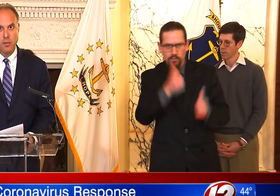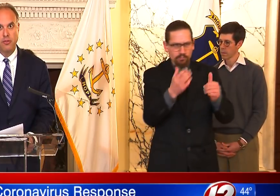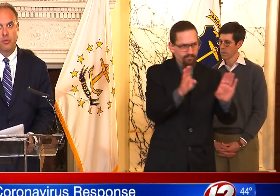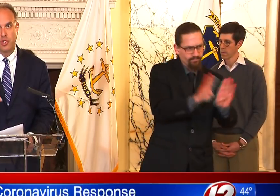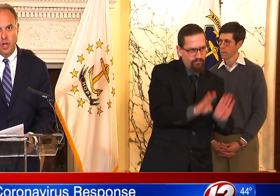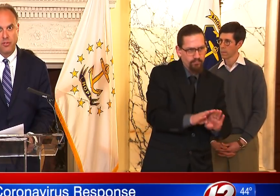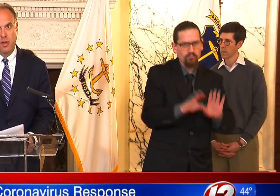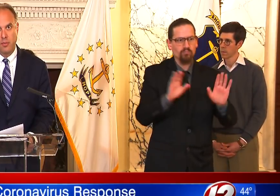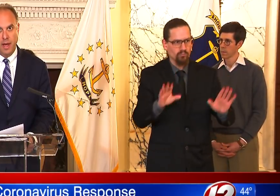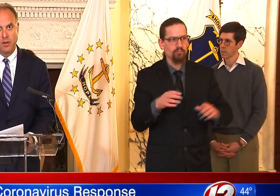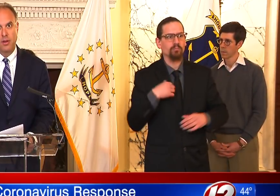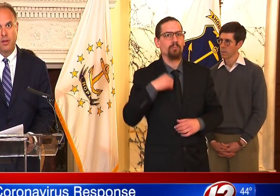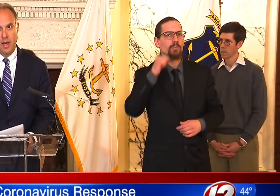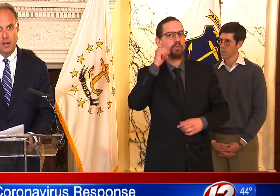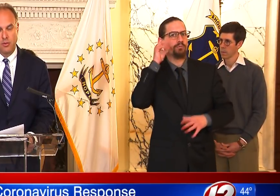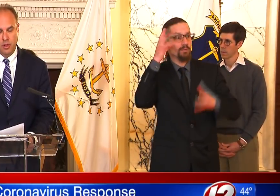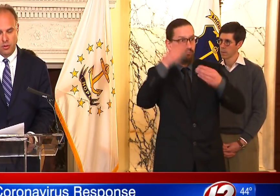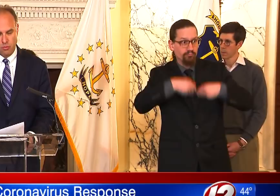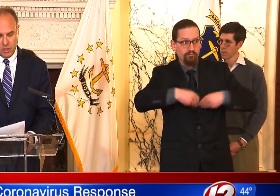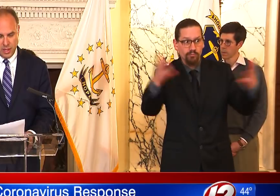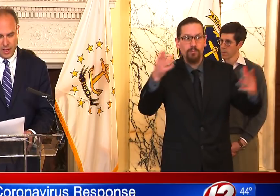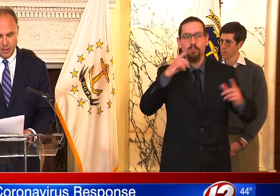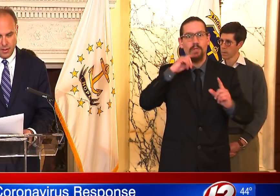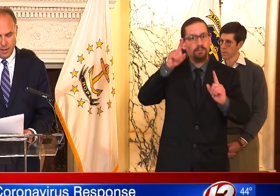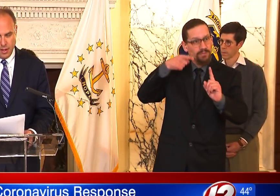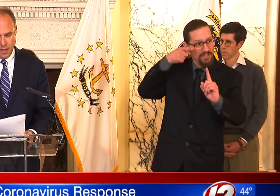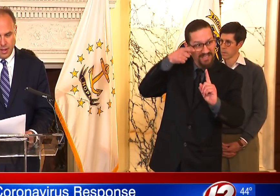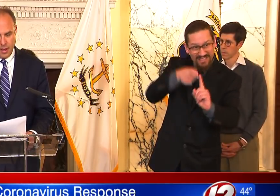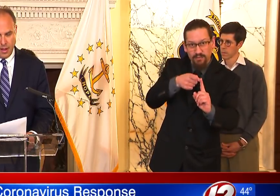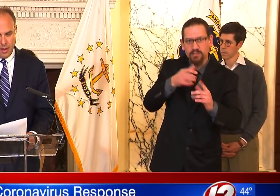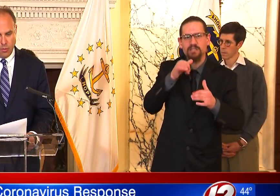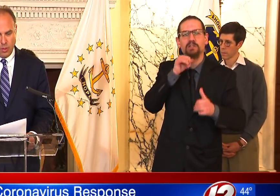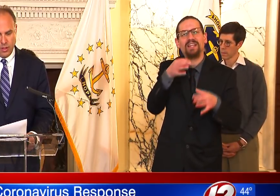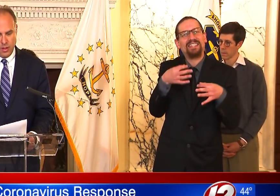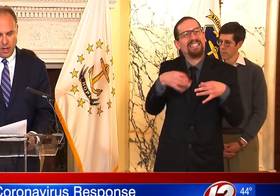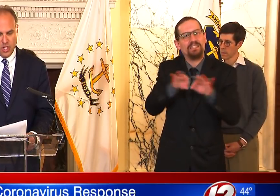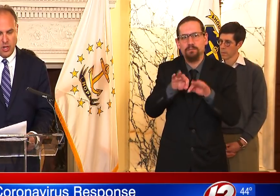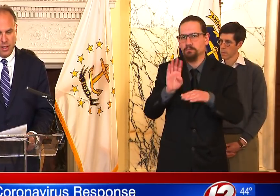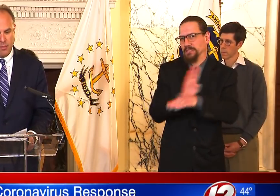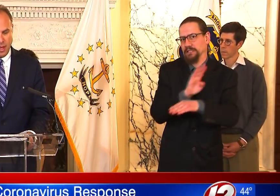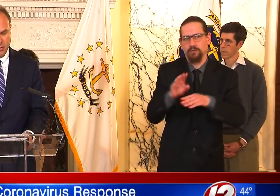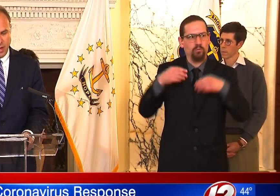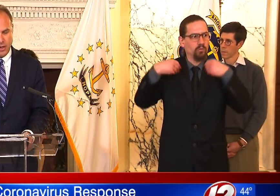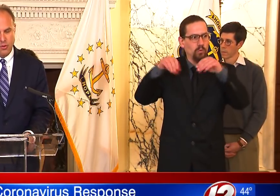SAFETY. YESTERDAY'S